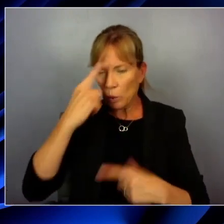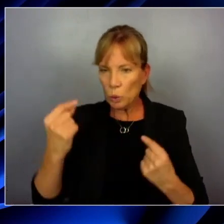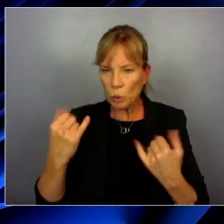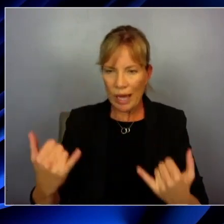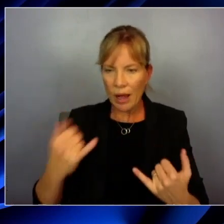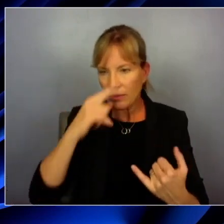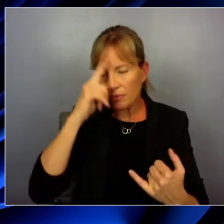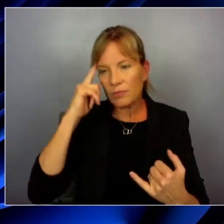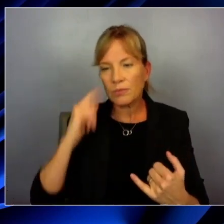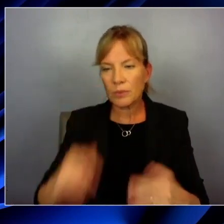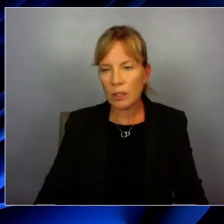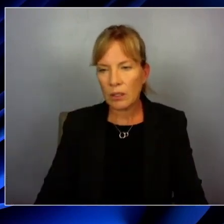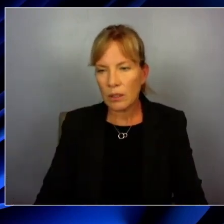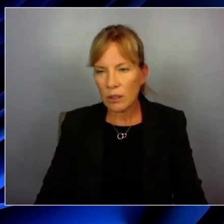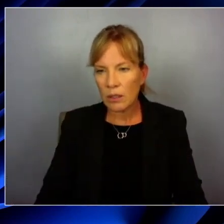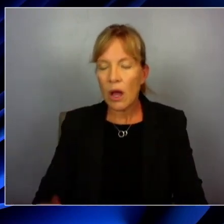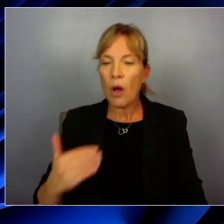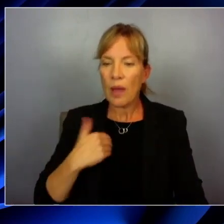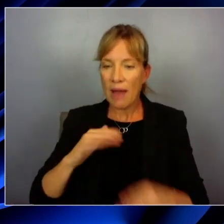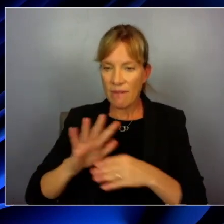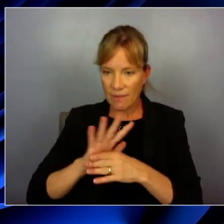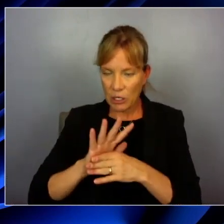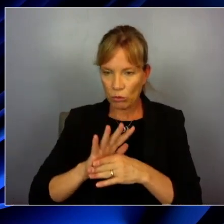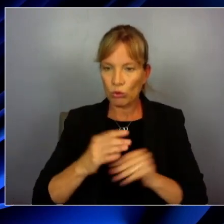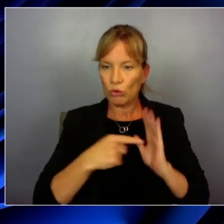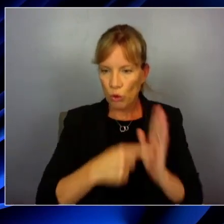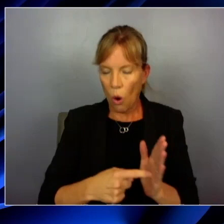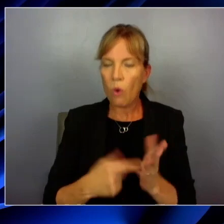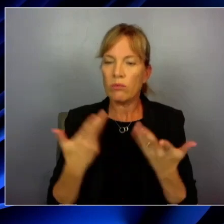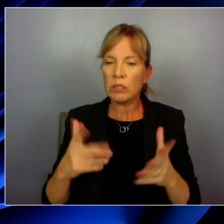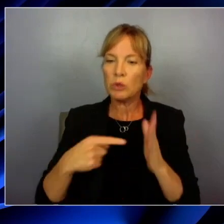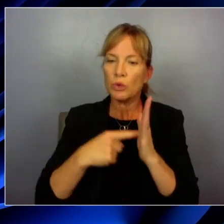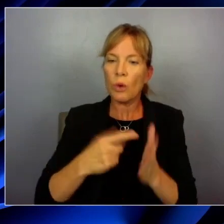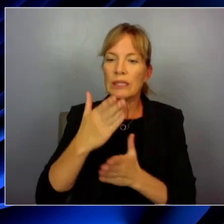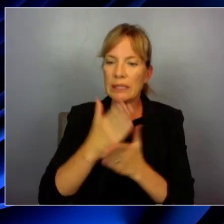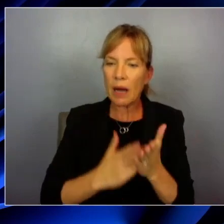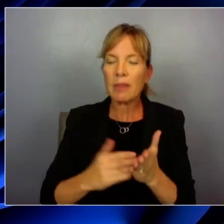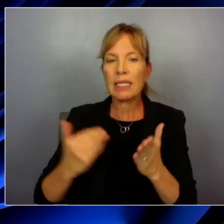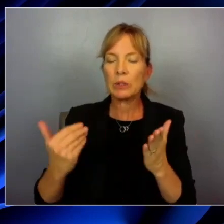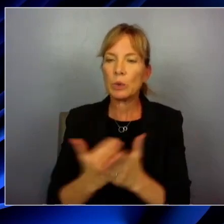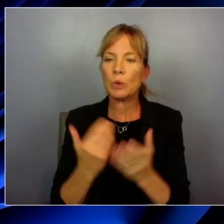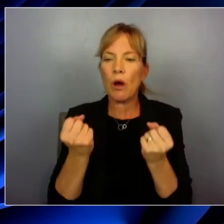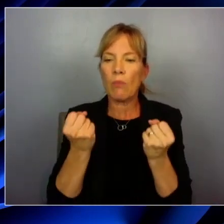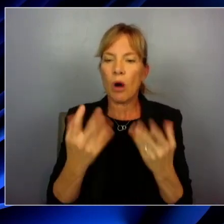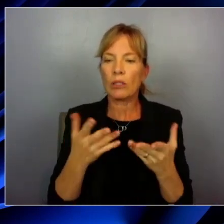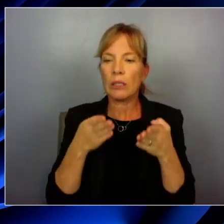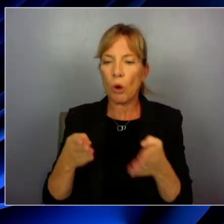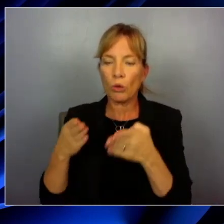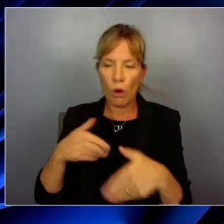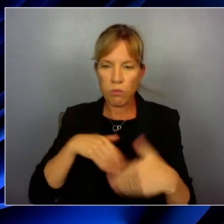Is we've got a video to share which shows some of these. This new multimodal approach, and how this might be really the